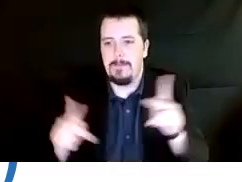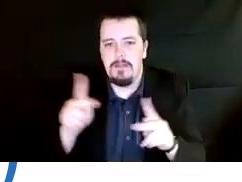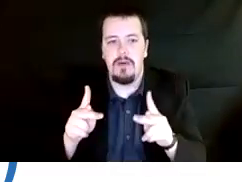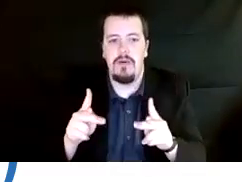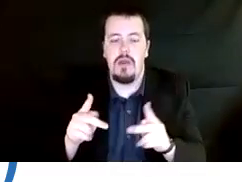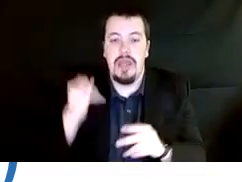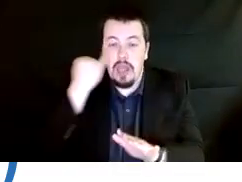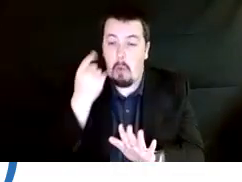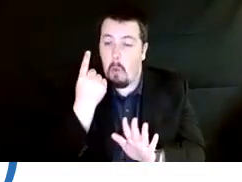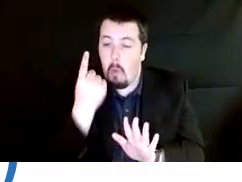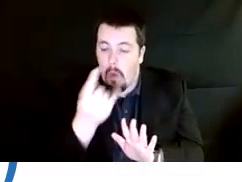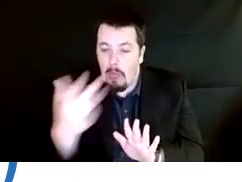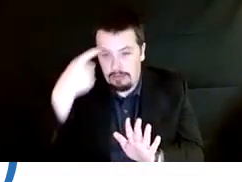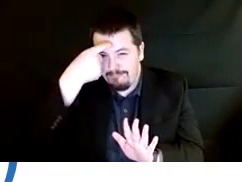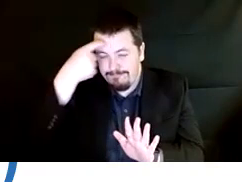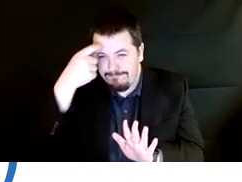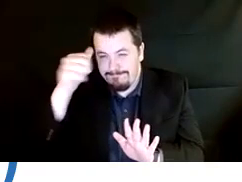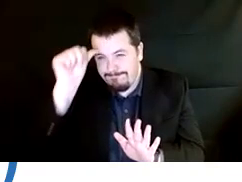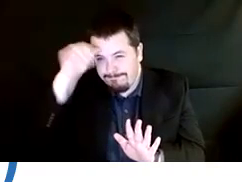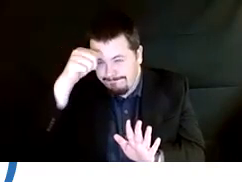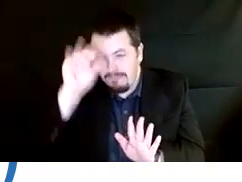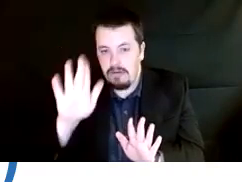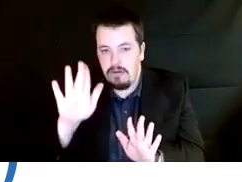that you need to know, you know that it is about civil rights